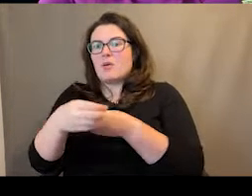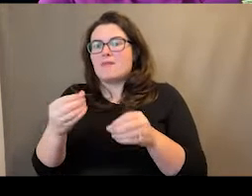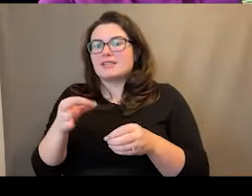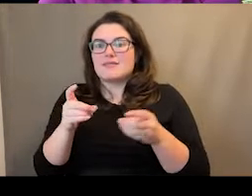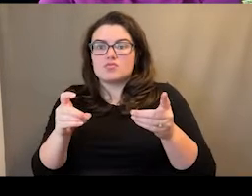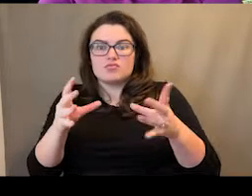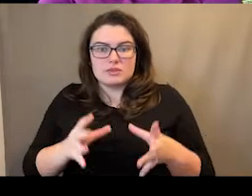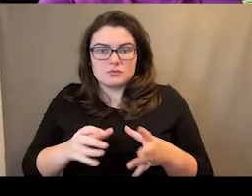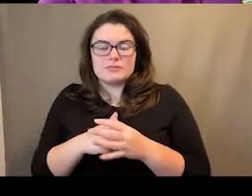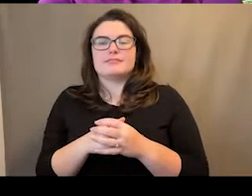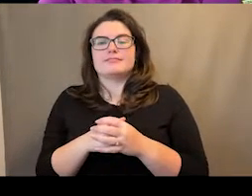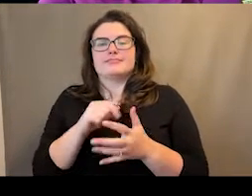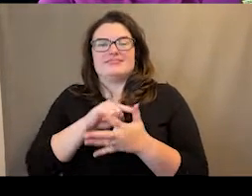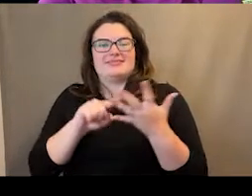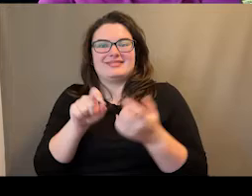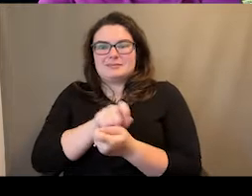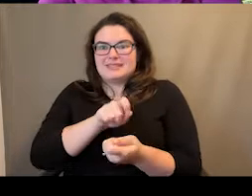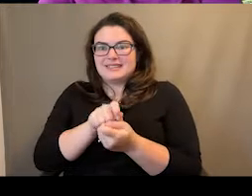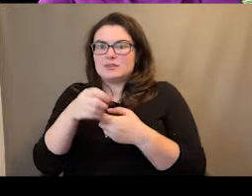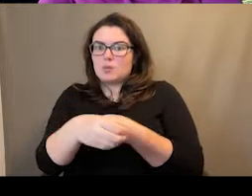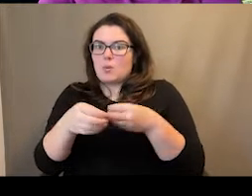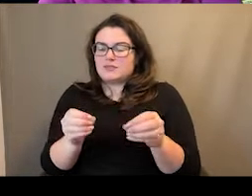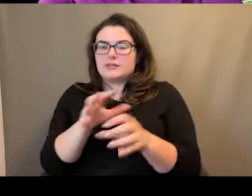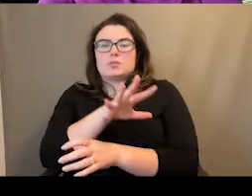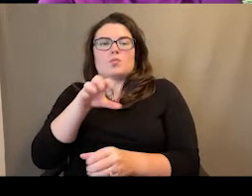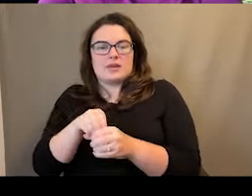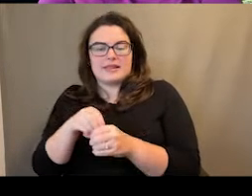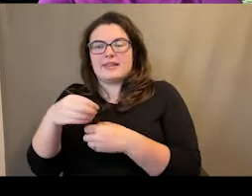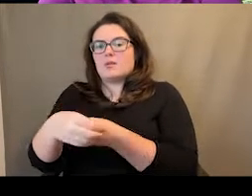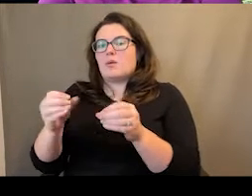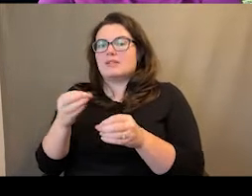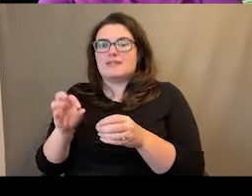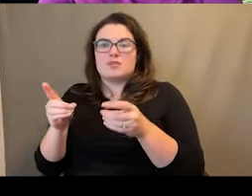These particular offices within the Office of the Director